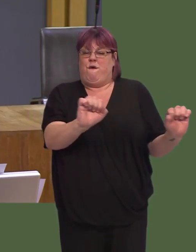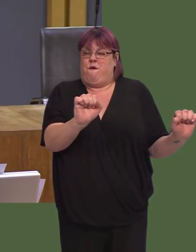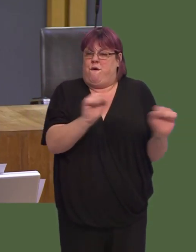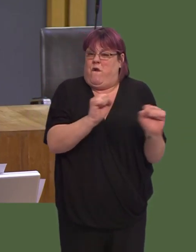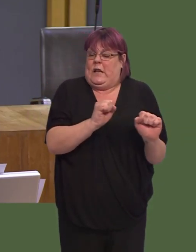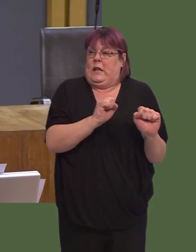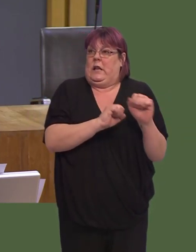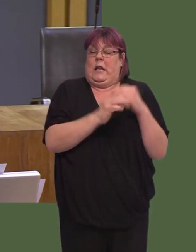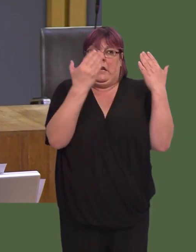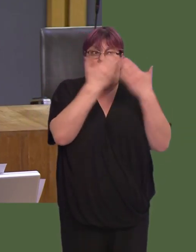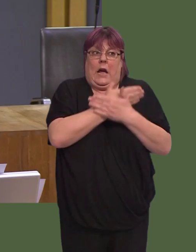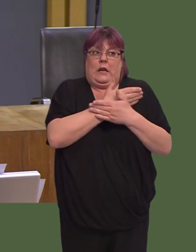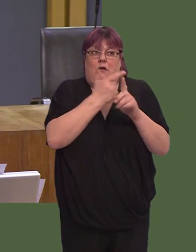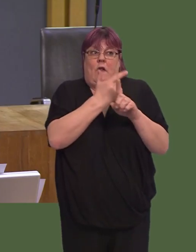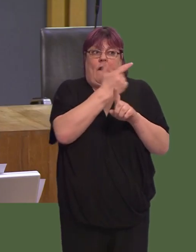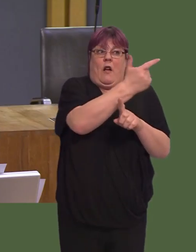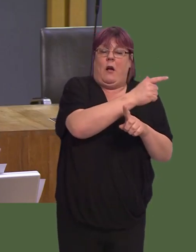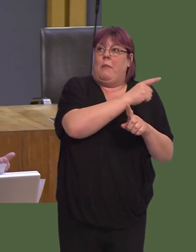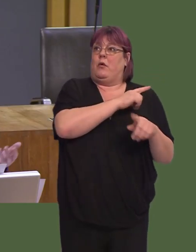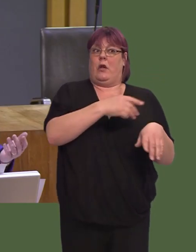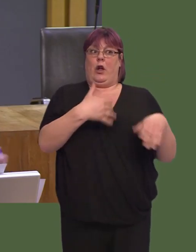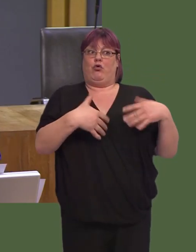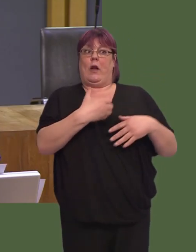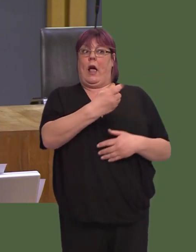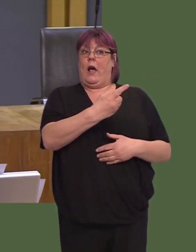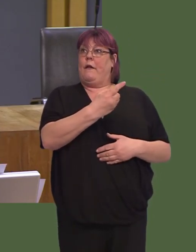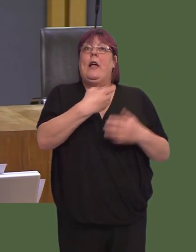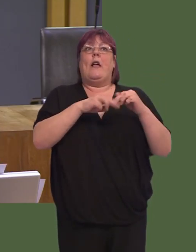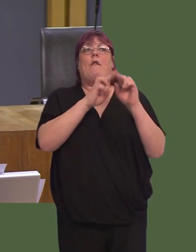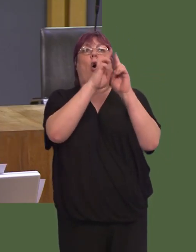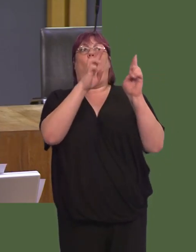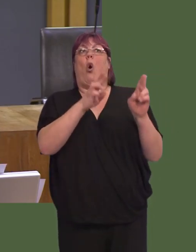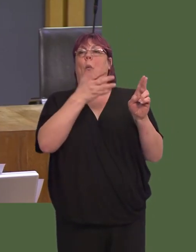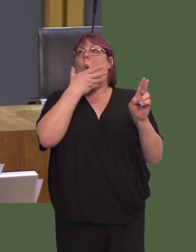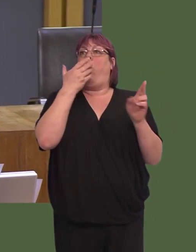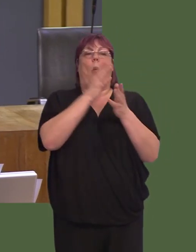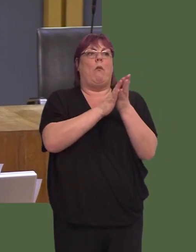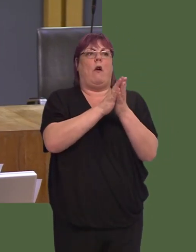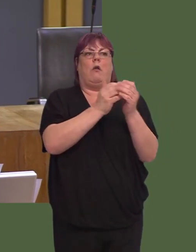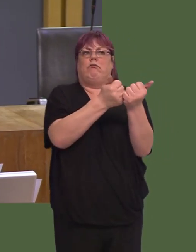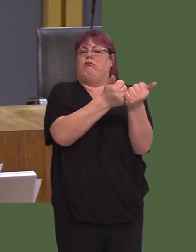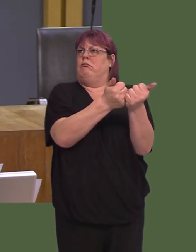in a rural location, with an injury that perhaps at home in front of a warm fire wouldn't have been a problem.